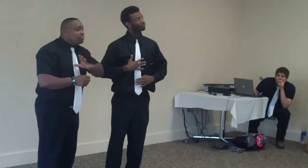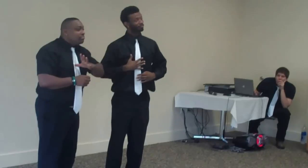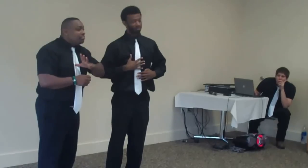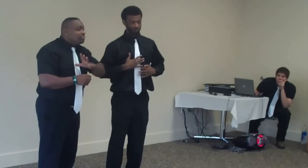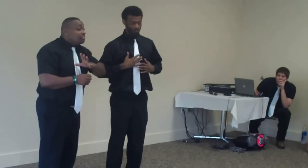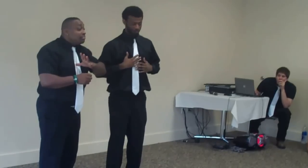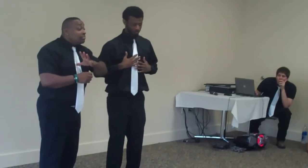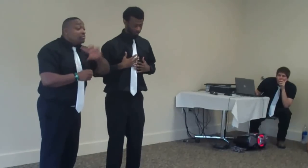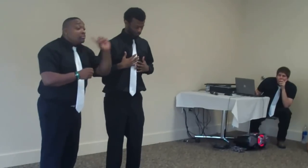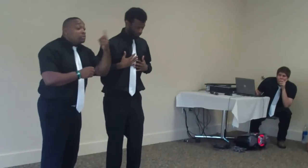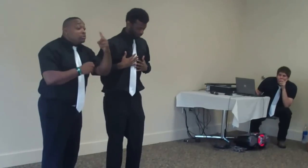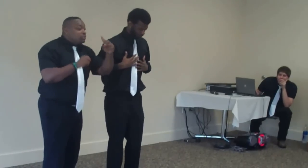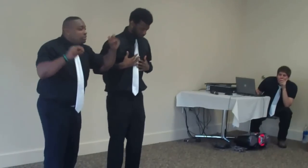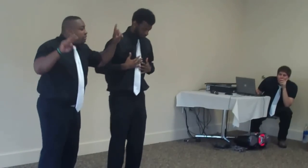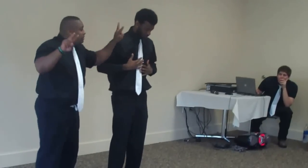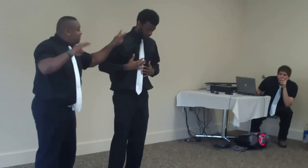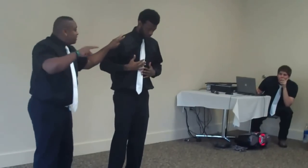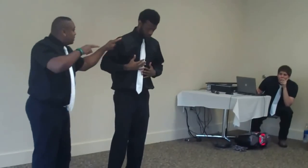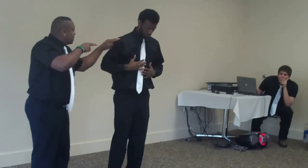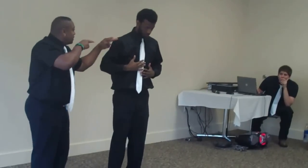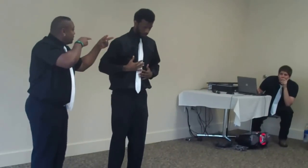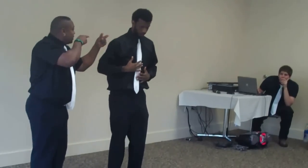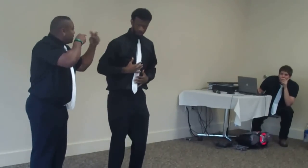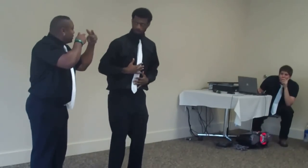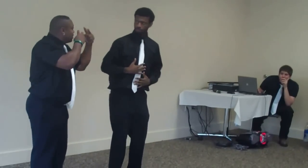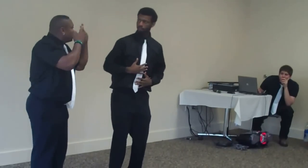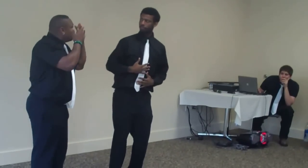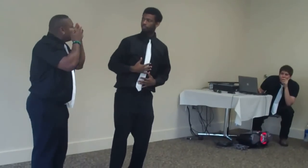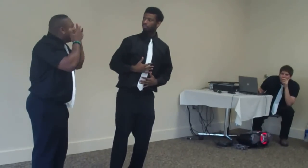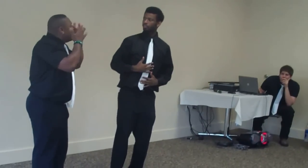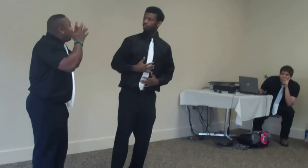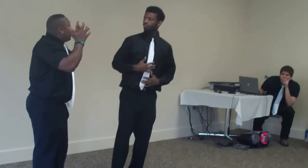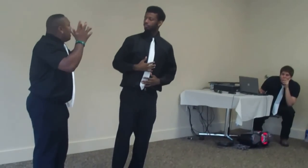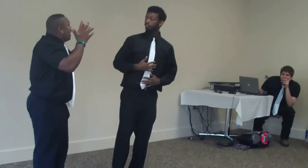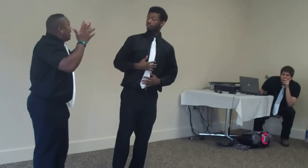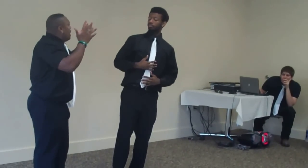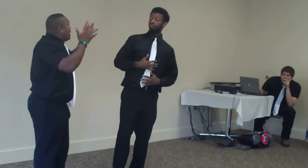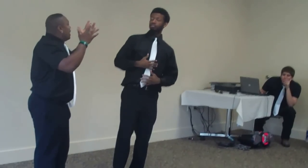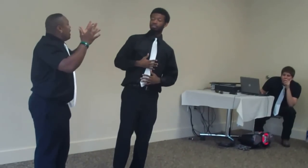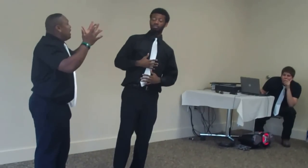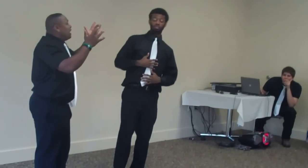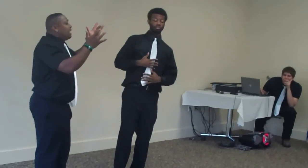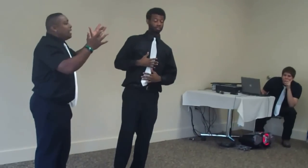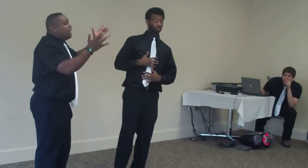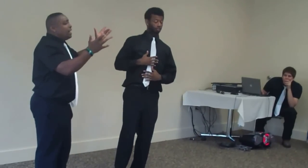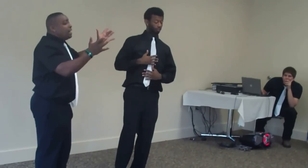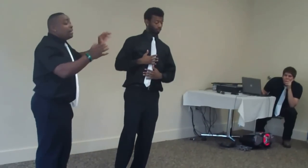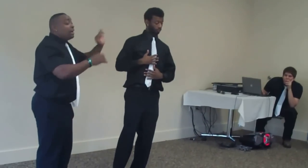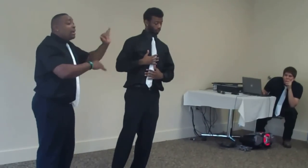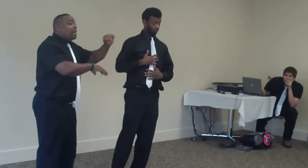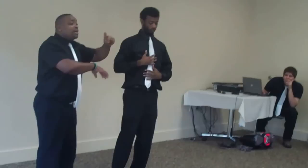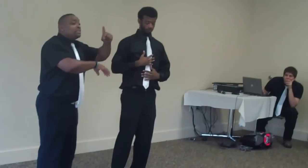And how their eyes shine at the sight of a diamond with pearls